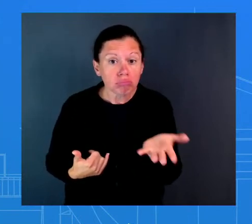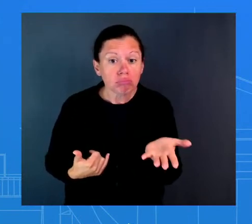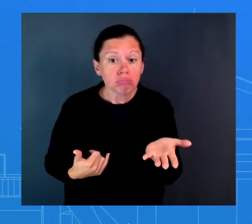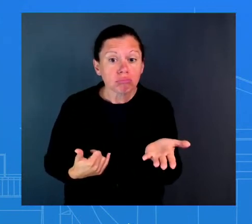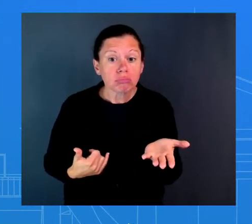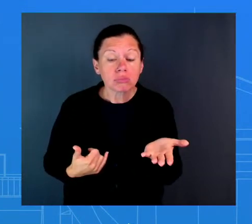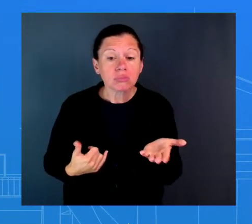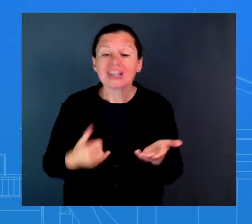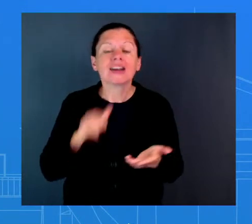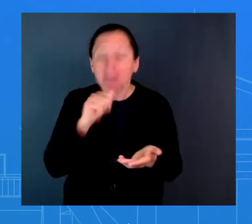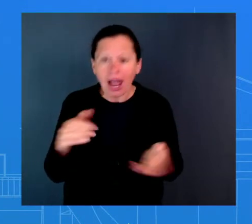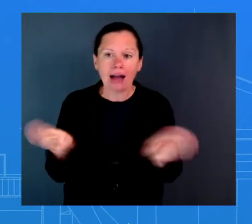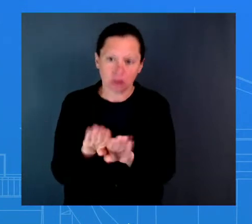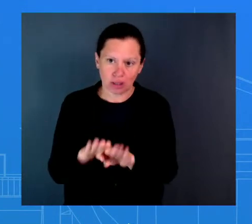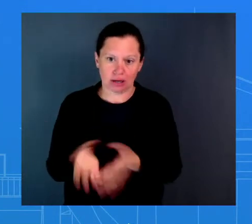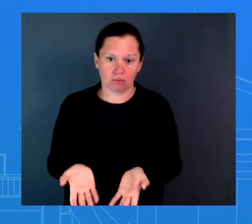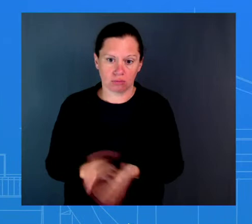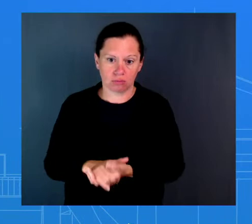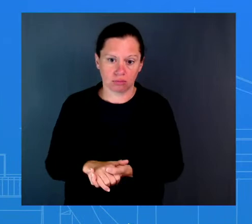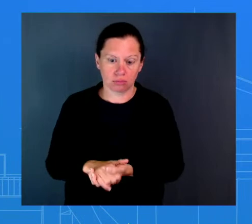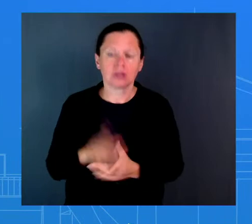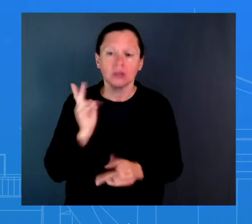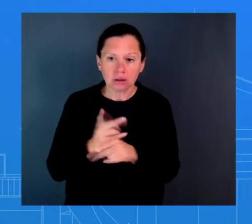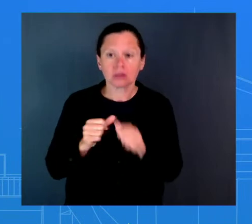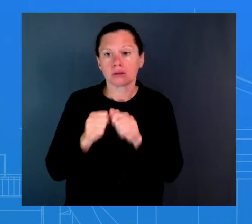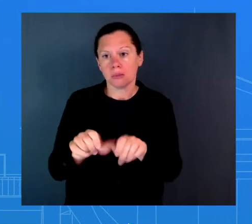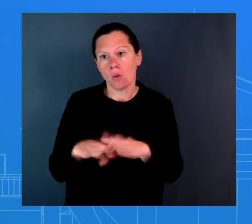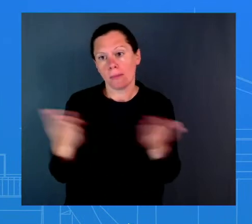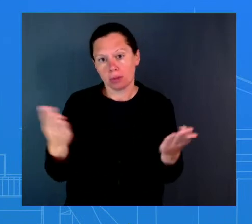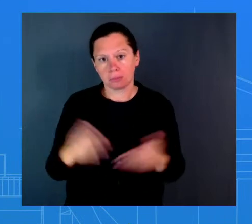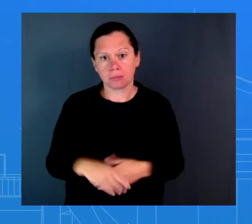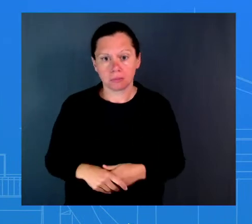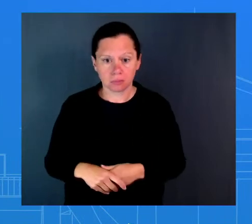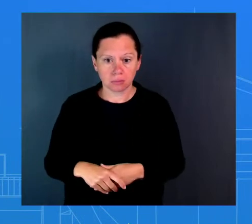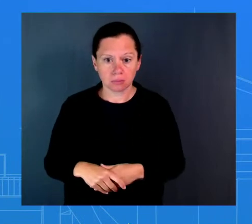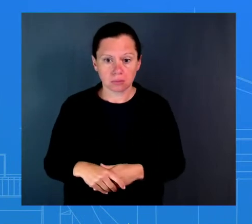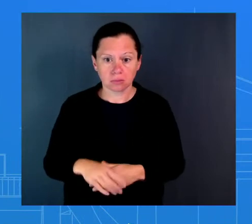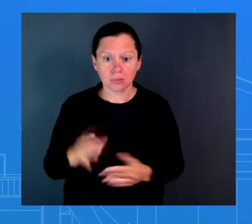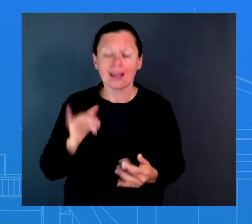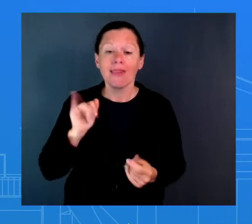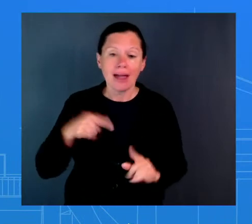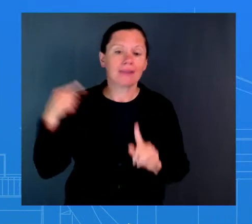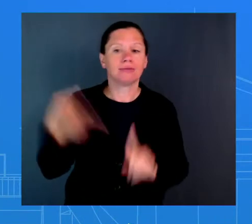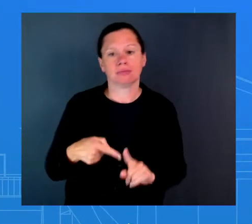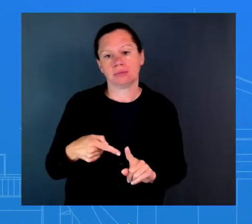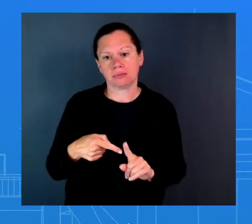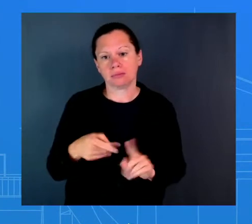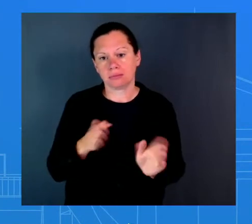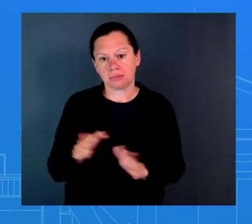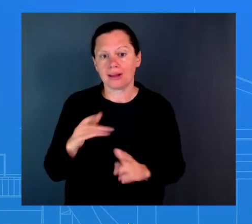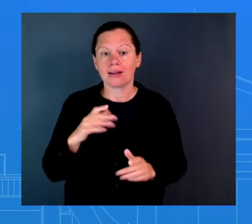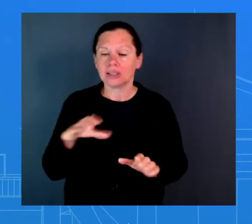House Republicans know exactly what they need to do, which is do their jobs. The Press: Will OMB be sending like guidance this week? I think typically it's sent seven